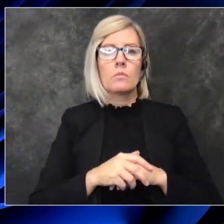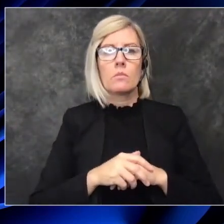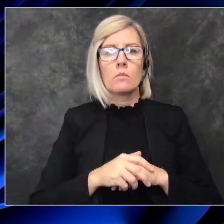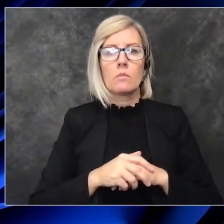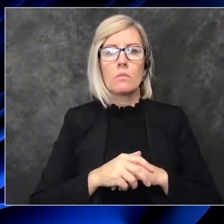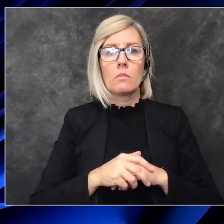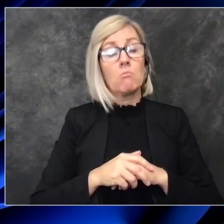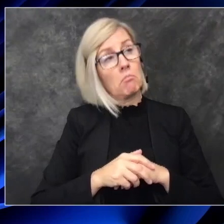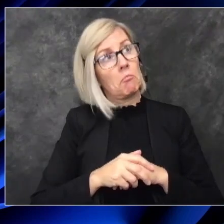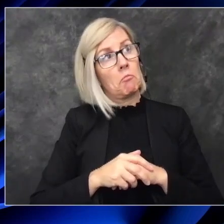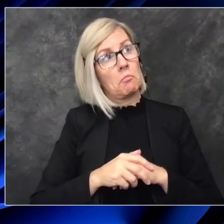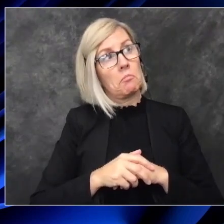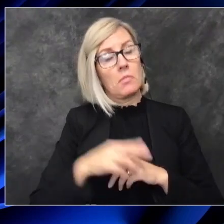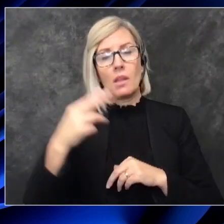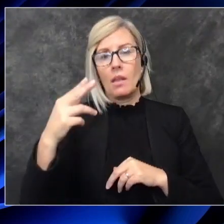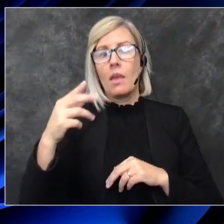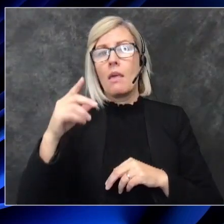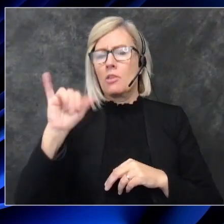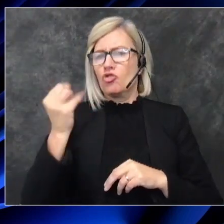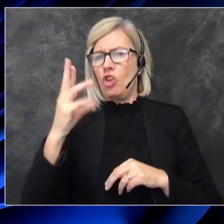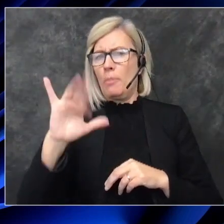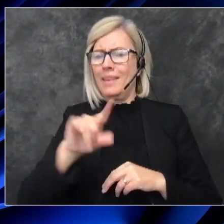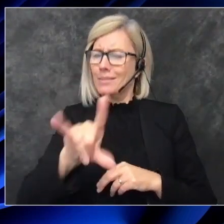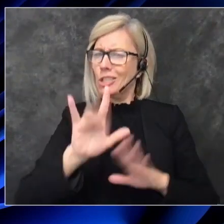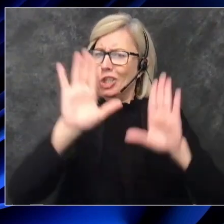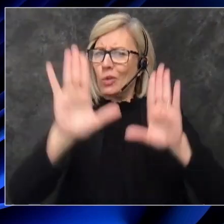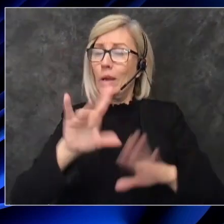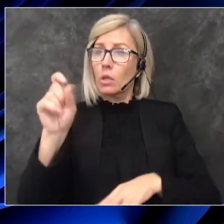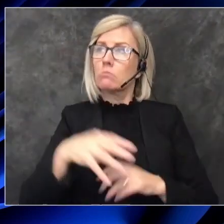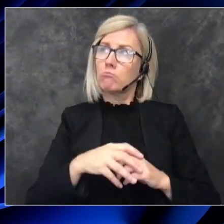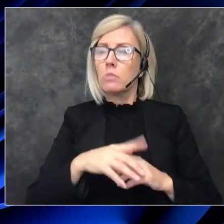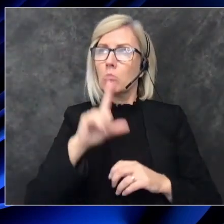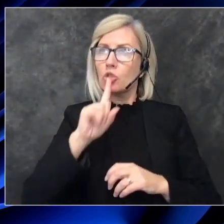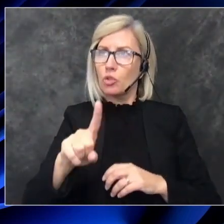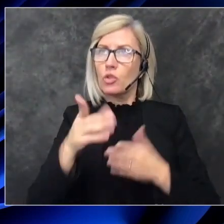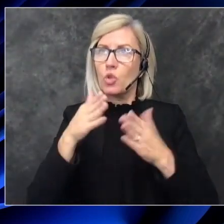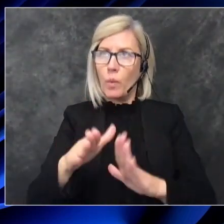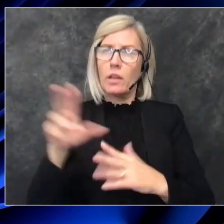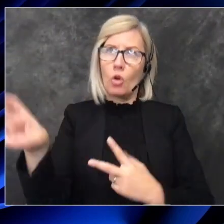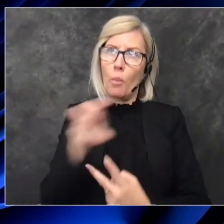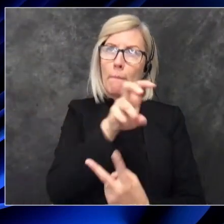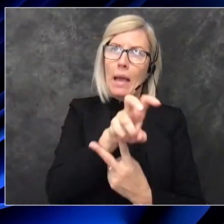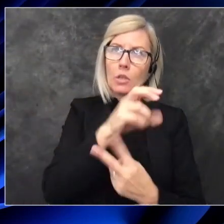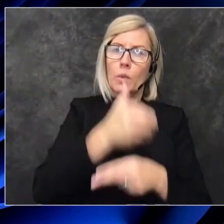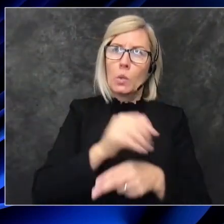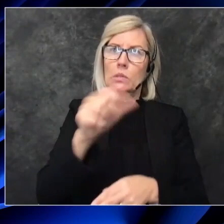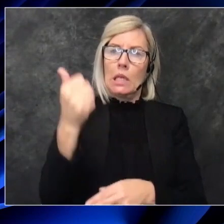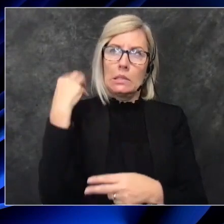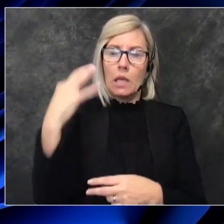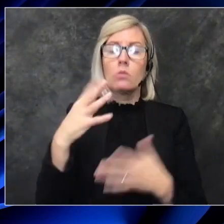I suppose there probably is a way to revert back to Windows 10. One of the avenues that we have